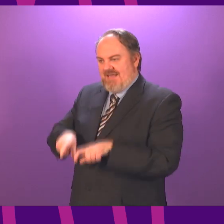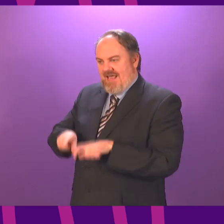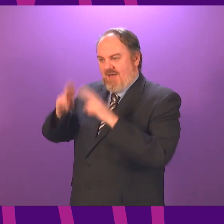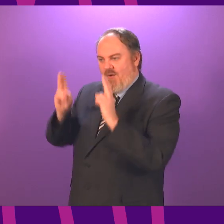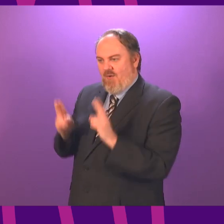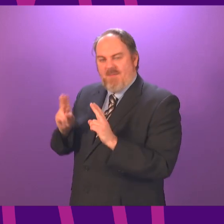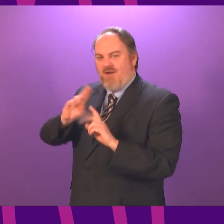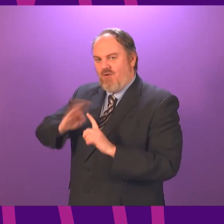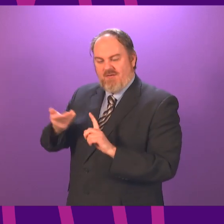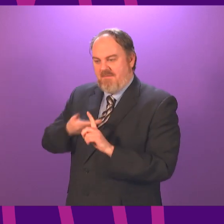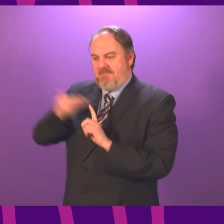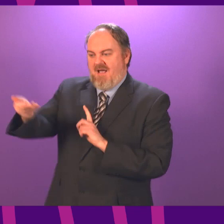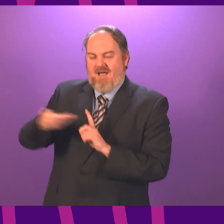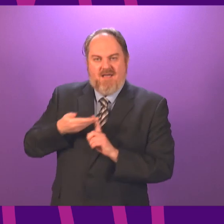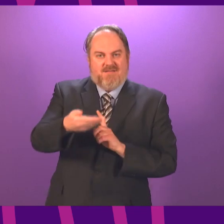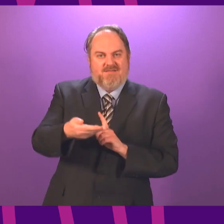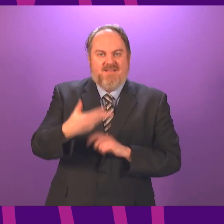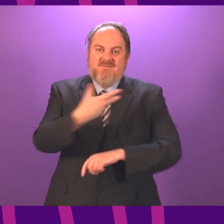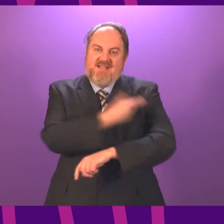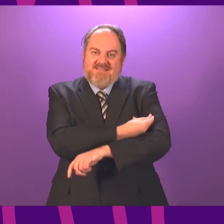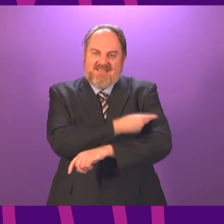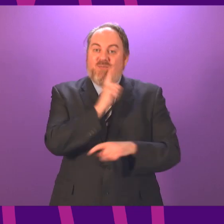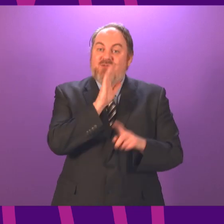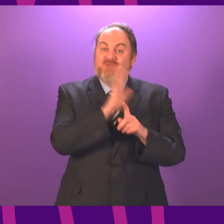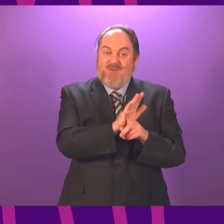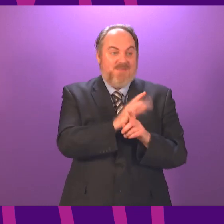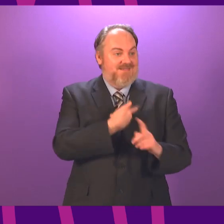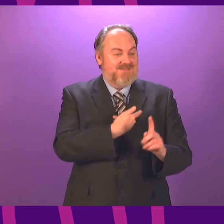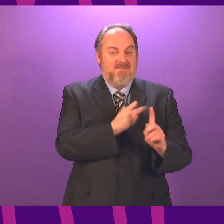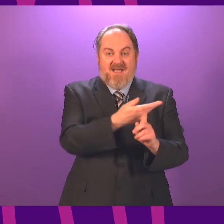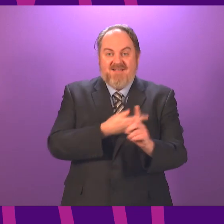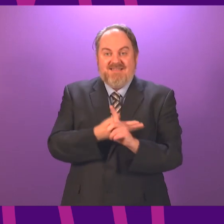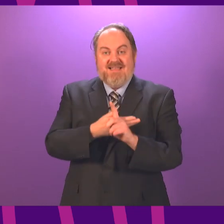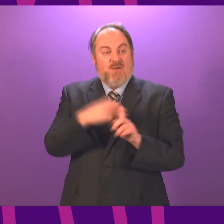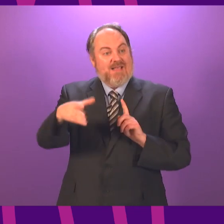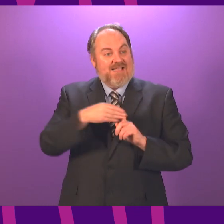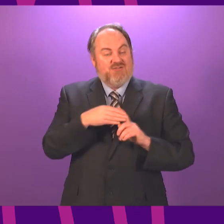On the point about elimination versus suppression, the point is that we have to try for as close